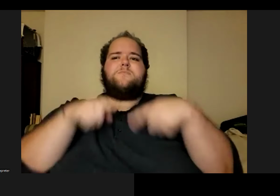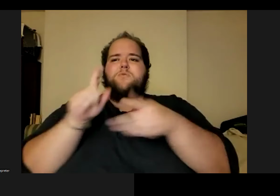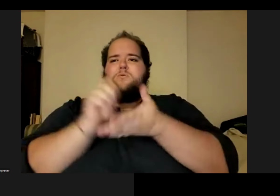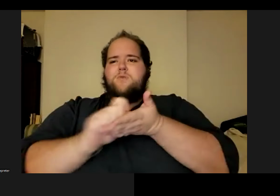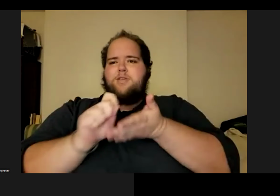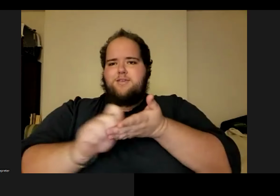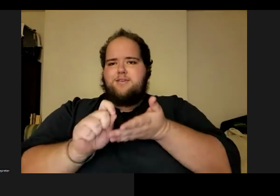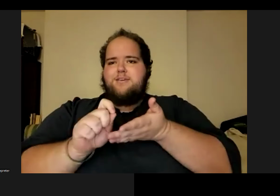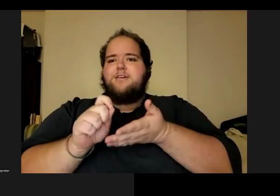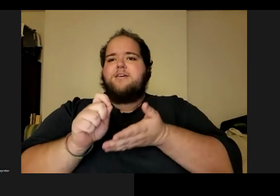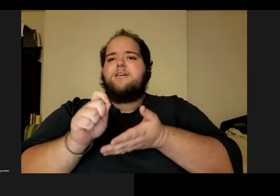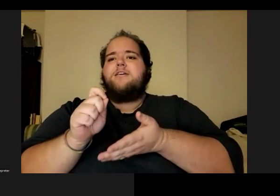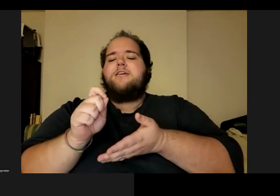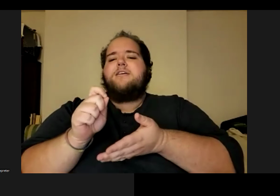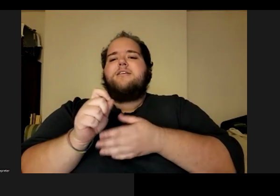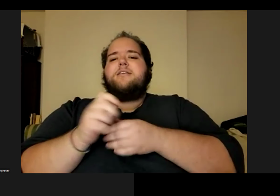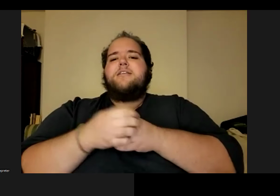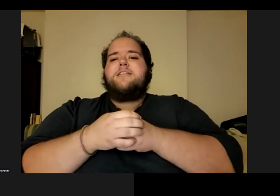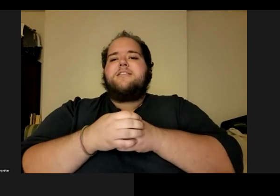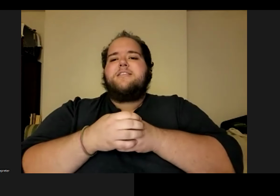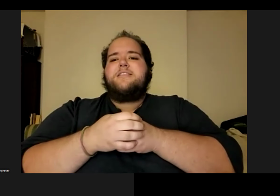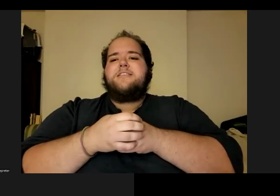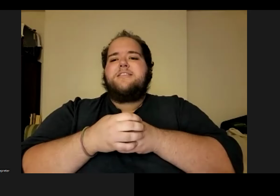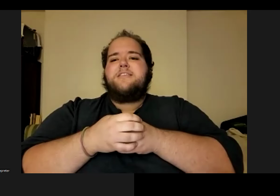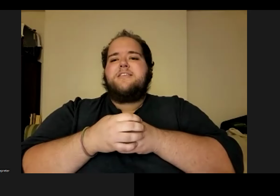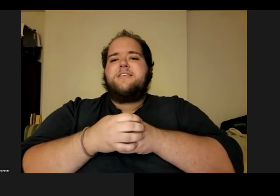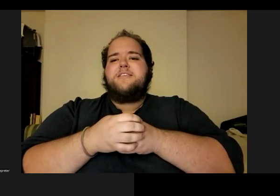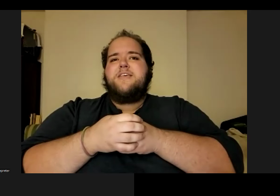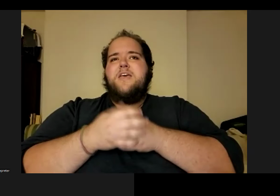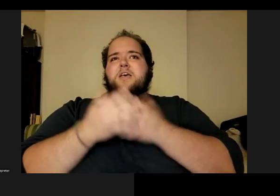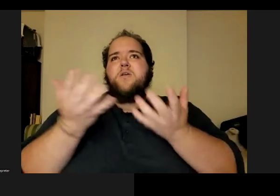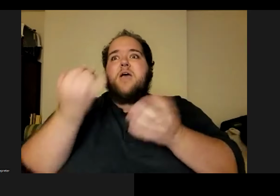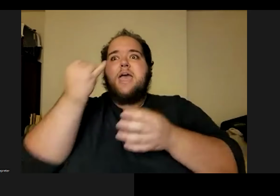Because, uh… Looking at it as kind of an overarching